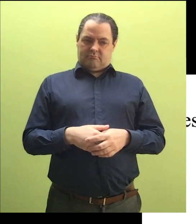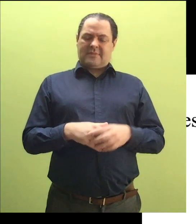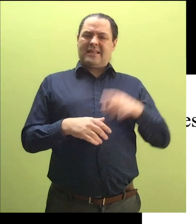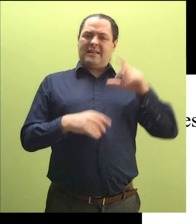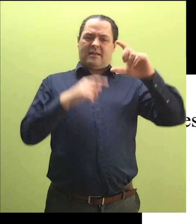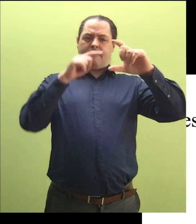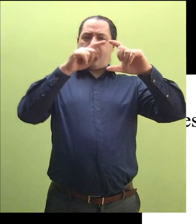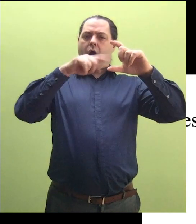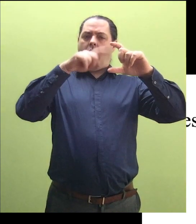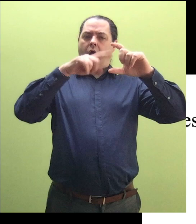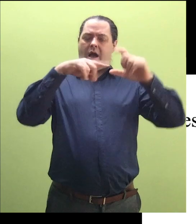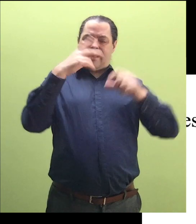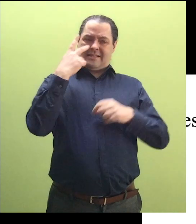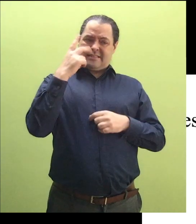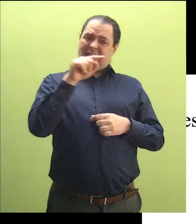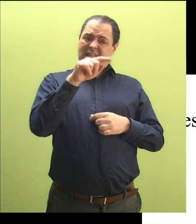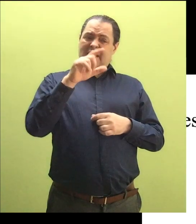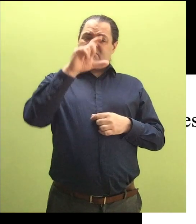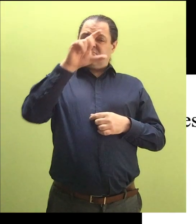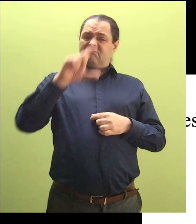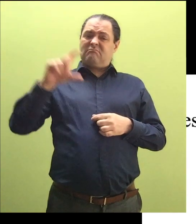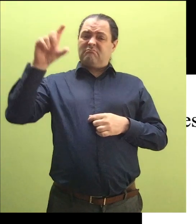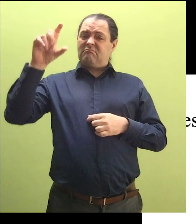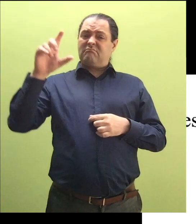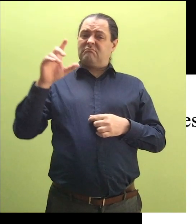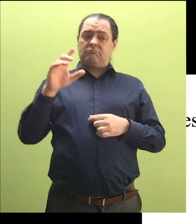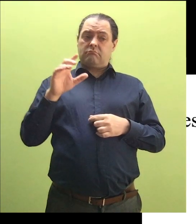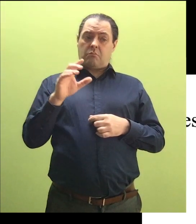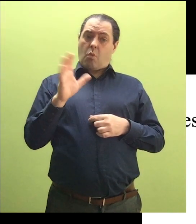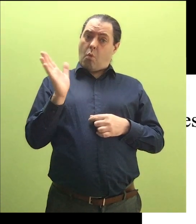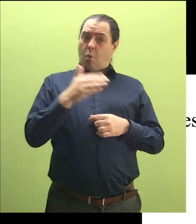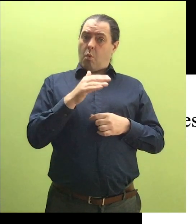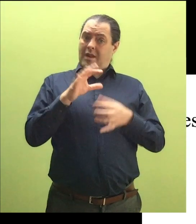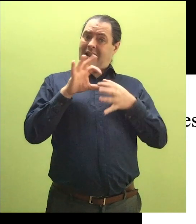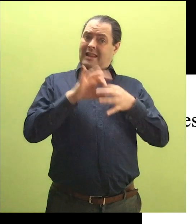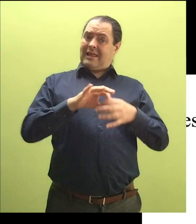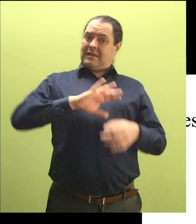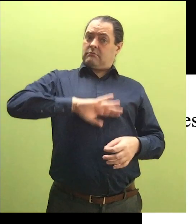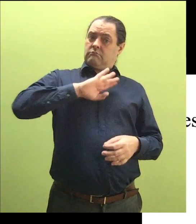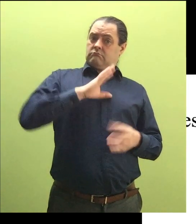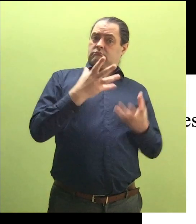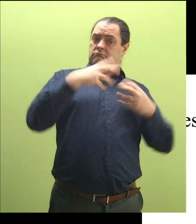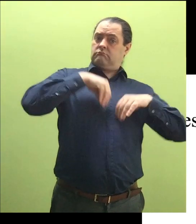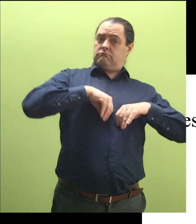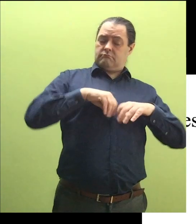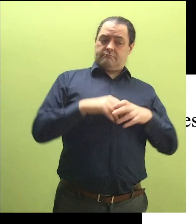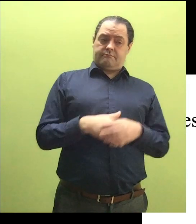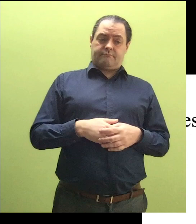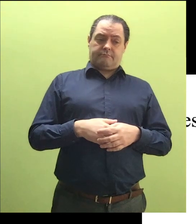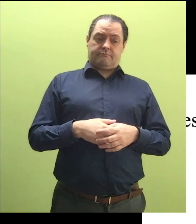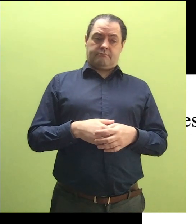age sensitive phenomenon. However, to reach a certainty in this matter, more studies with more participants are needed.